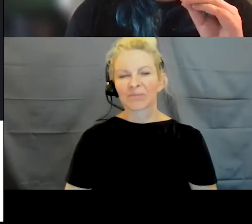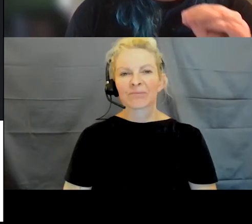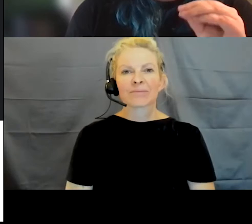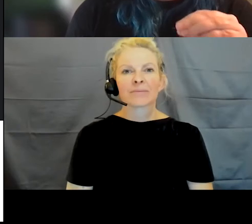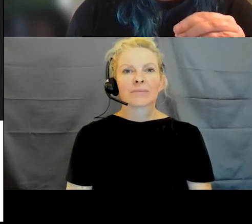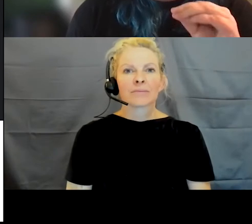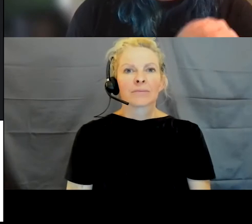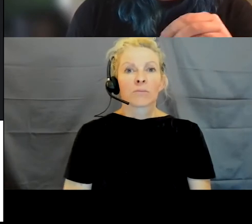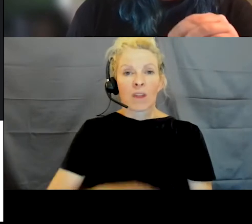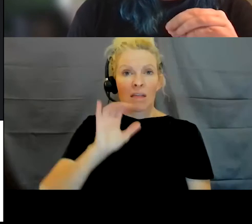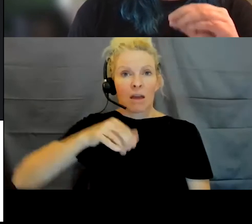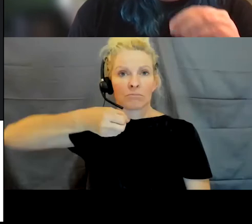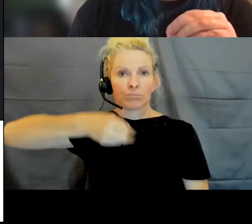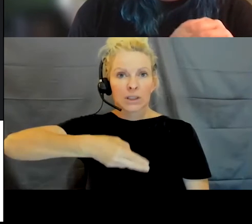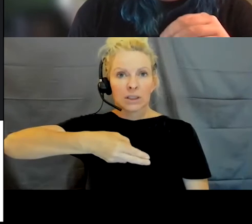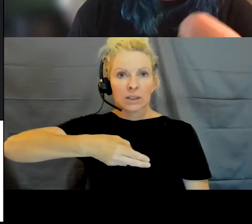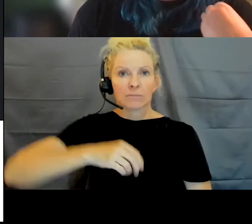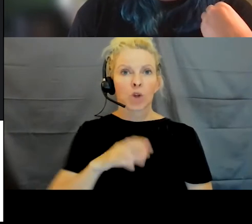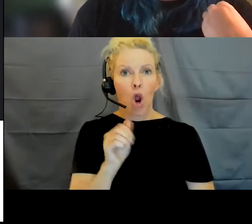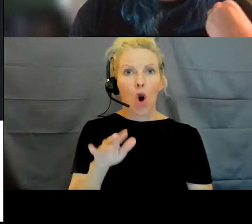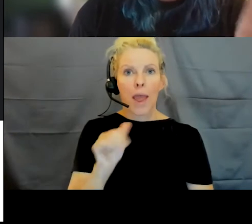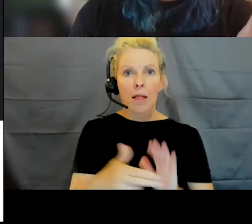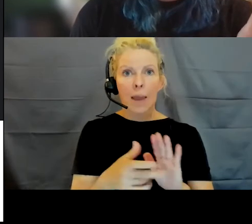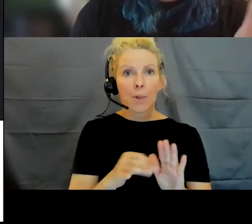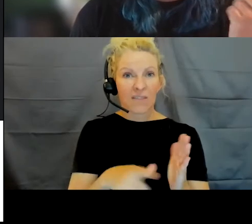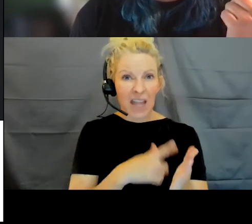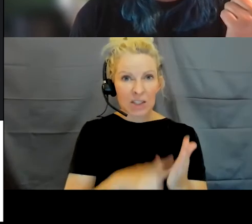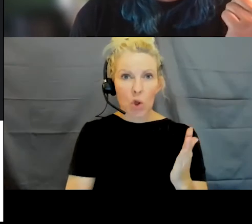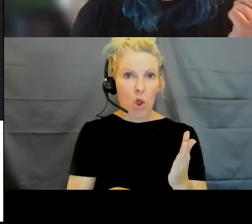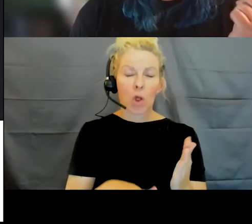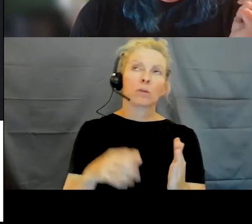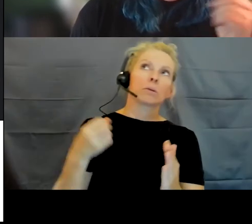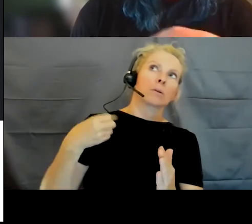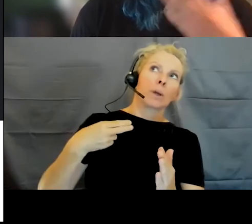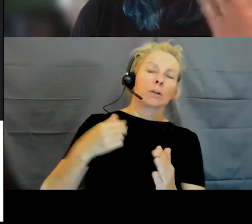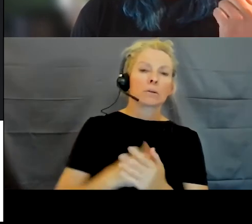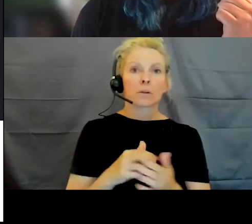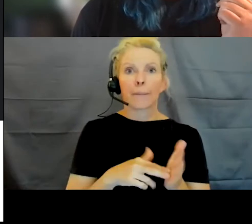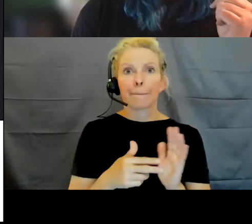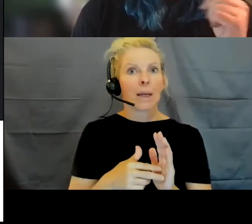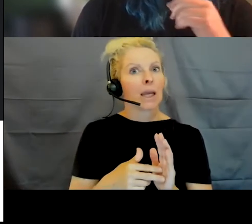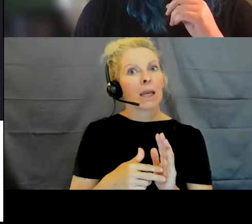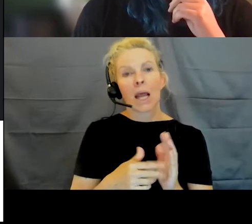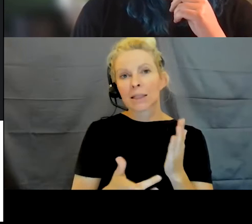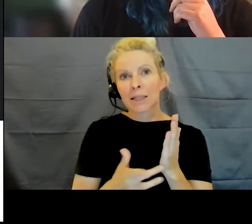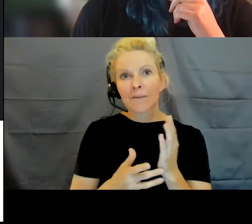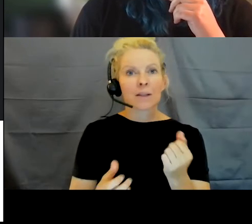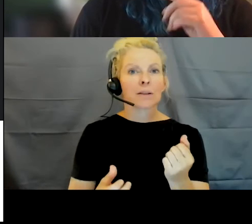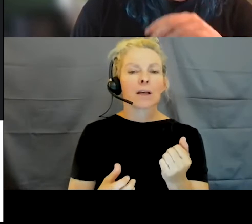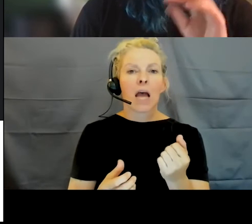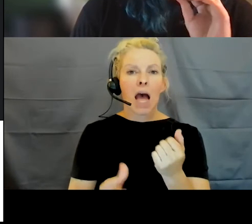is overriding the aria-label of Counsel, so no one will ever hear it using assistive technology. And